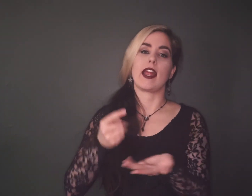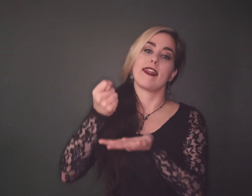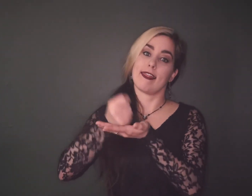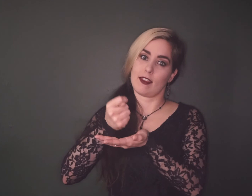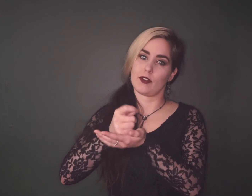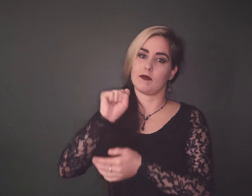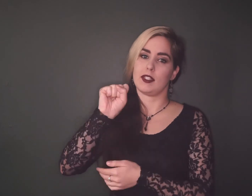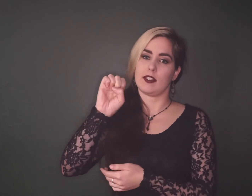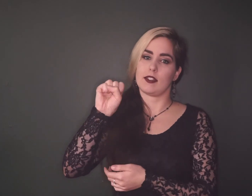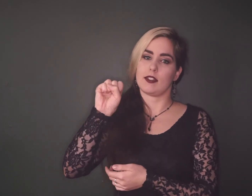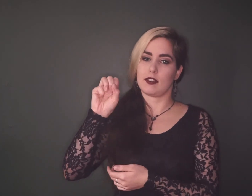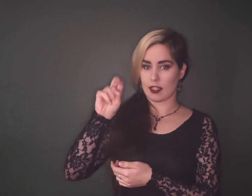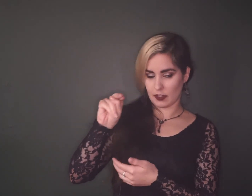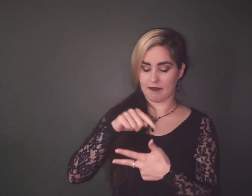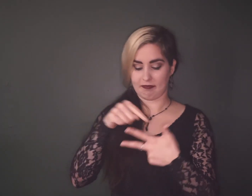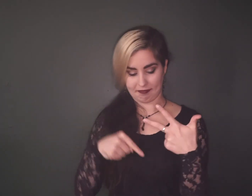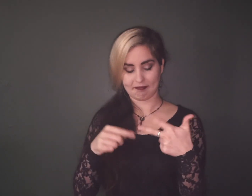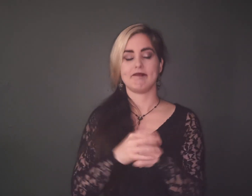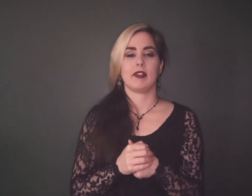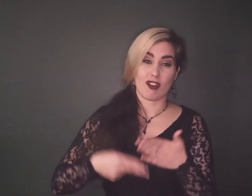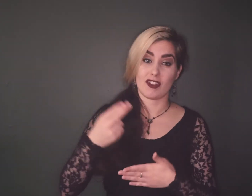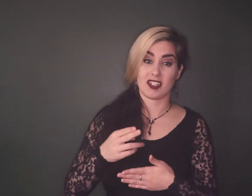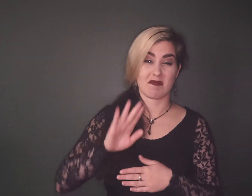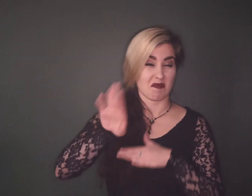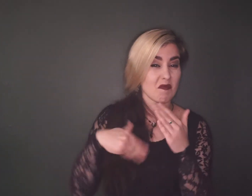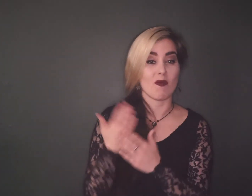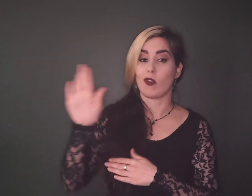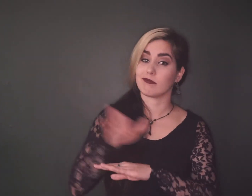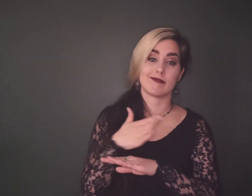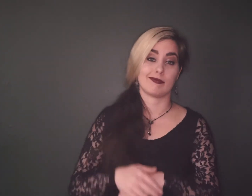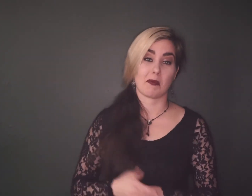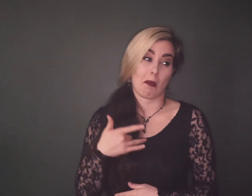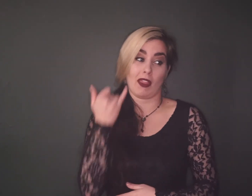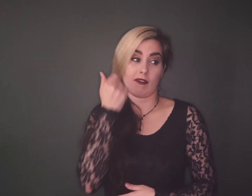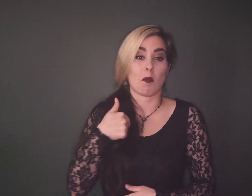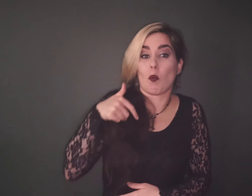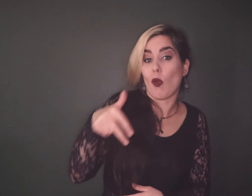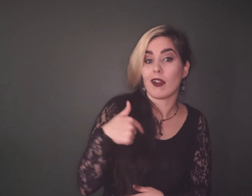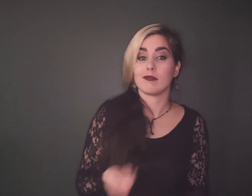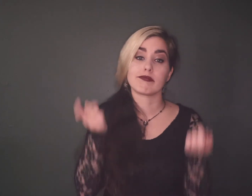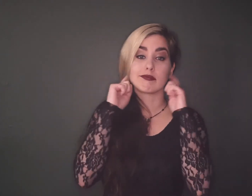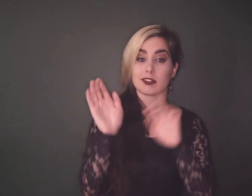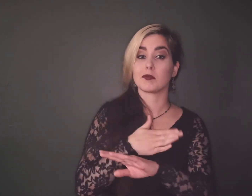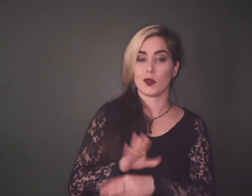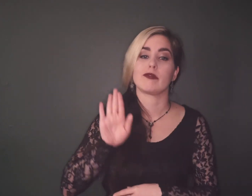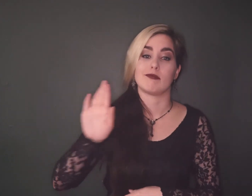Therapy session. Honestly - all of this music. If I'm walking somewhere. I'm usually listening to his music